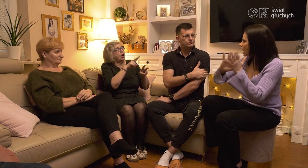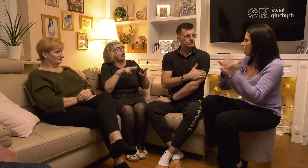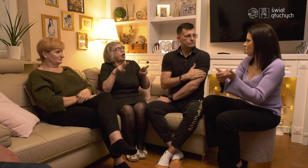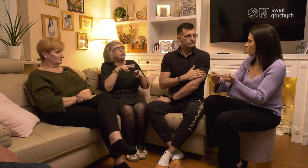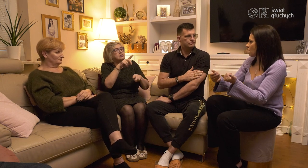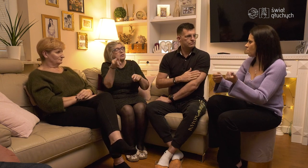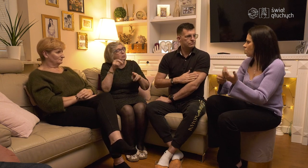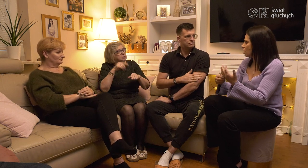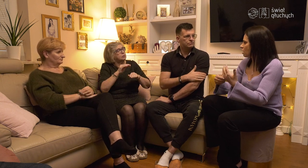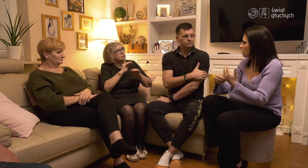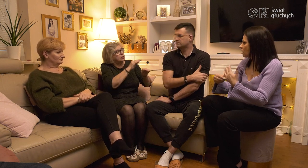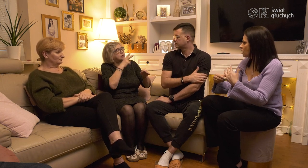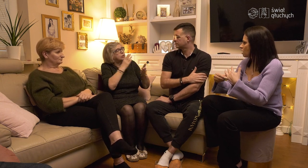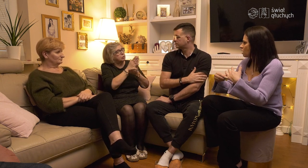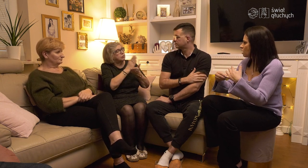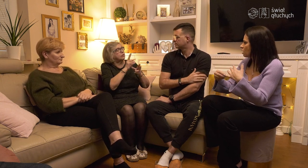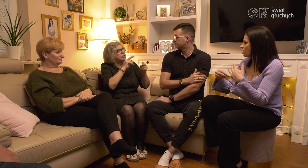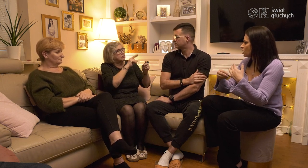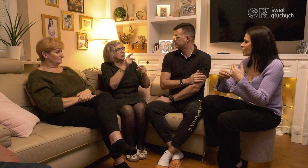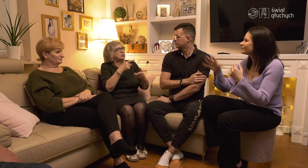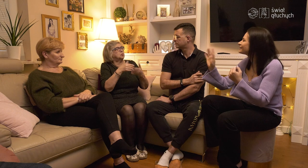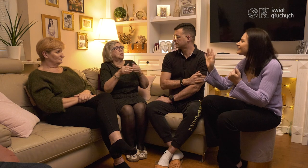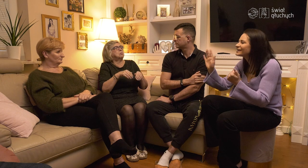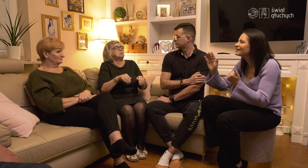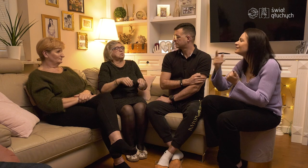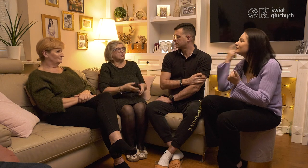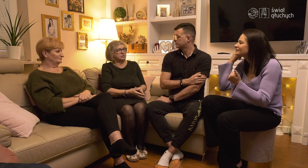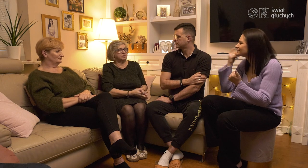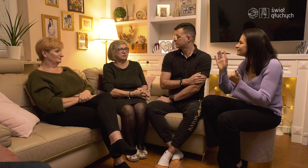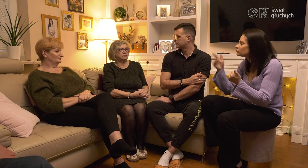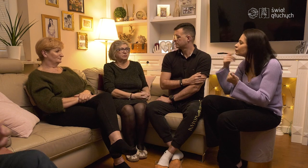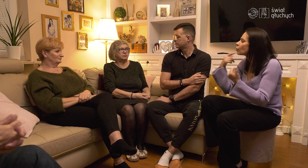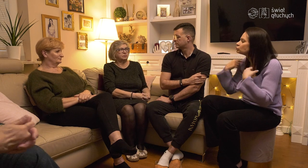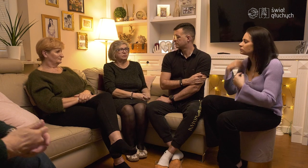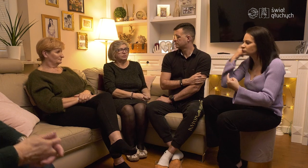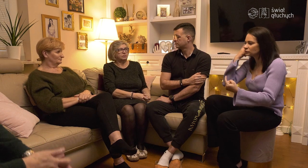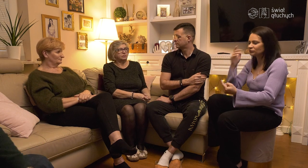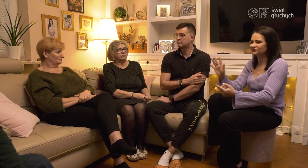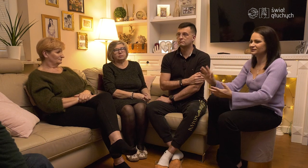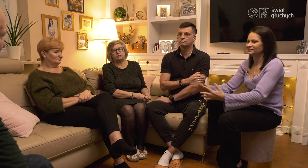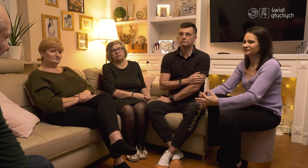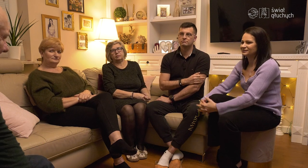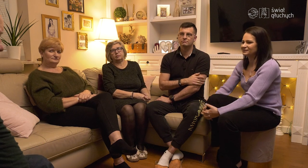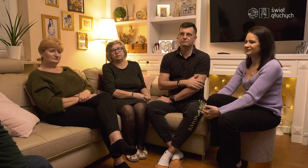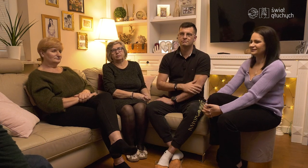and they are learning to sign. [Grażyna]: The family has to teach them how to speak, try to help. [Monika]: No, it's about the hearing people.